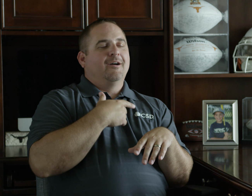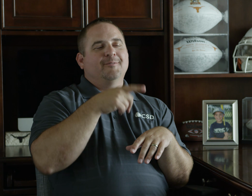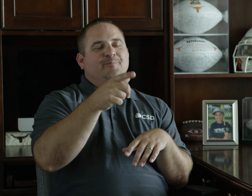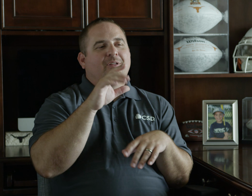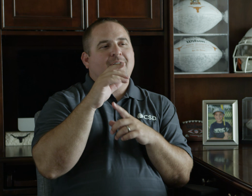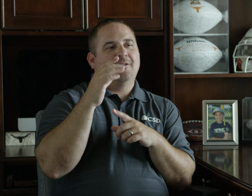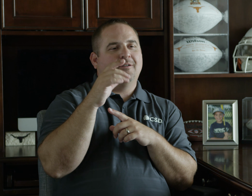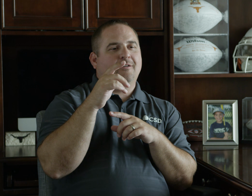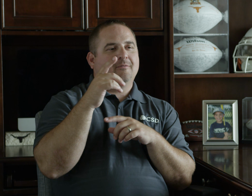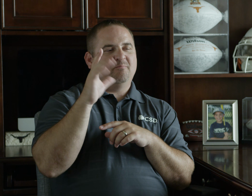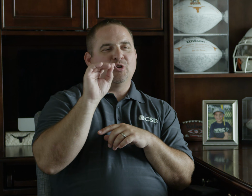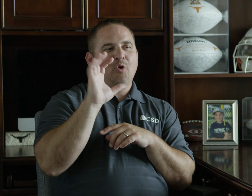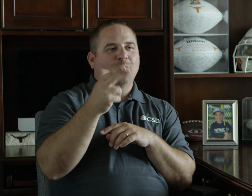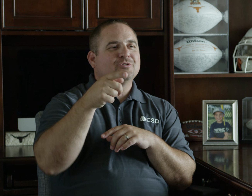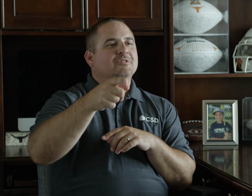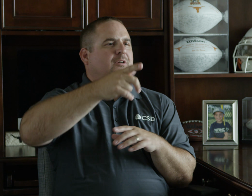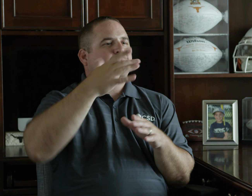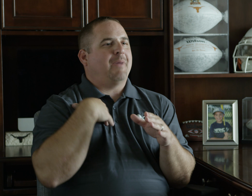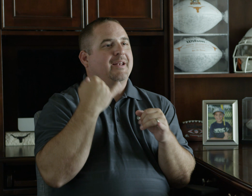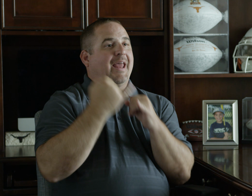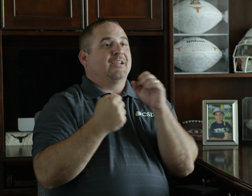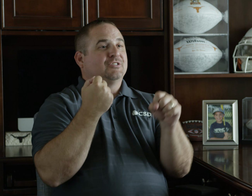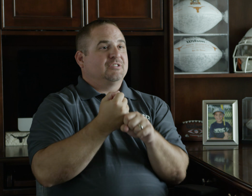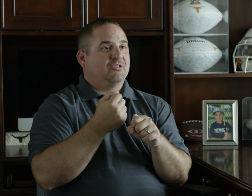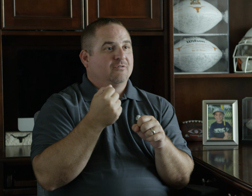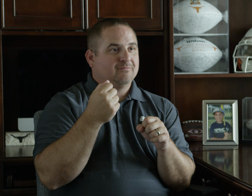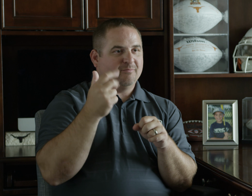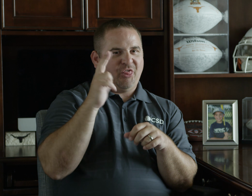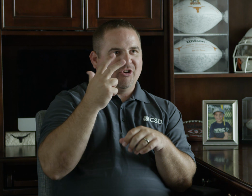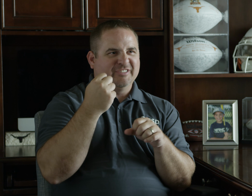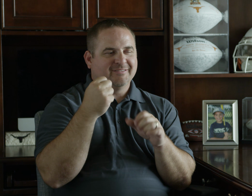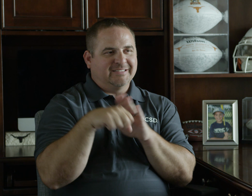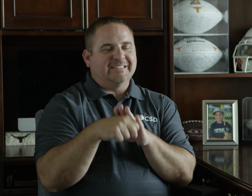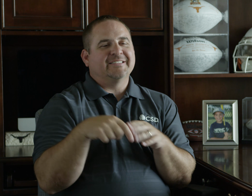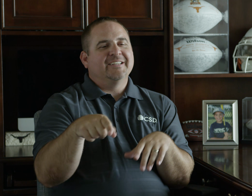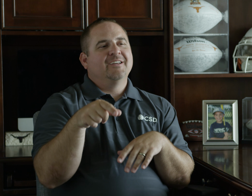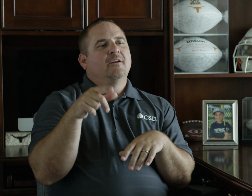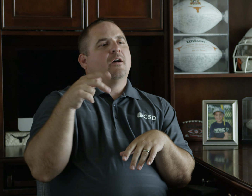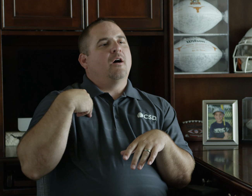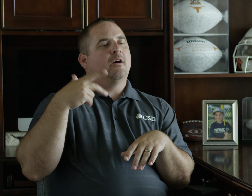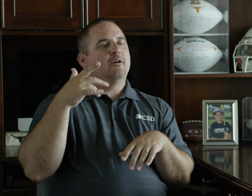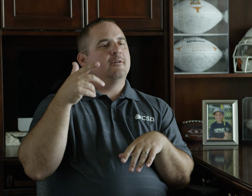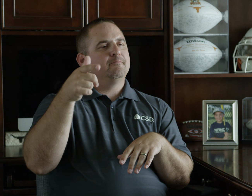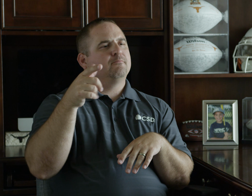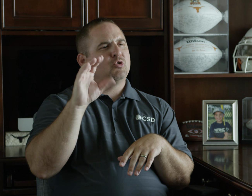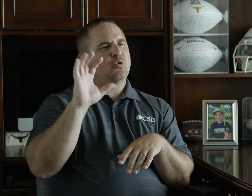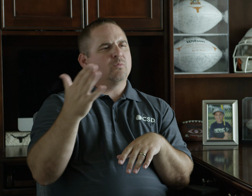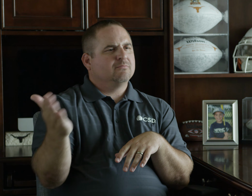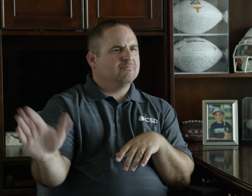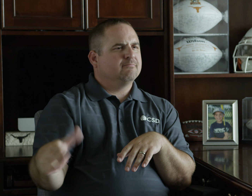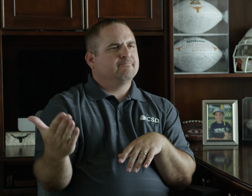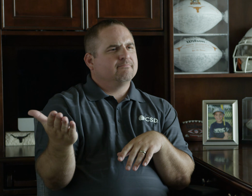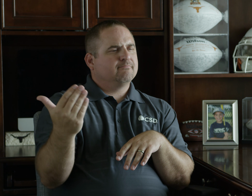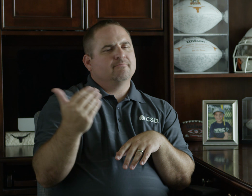During my last year, third season, my coach came up to me and asked: